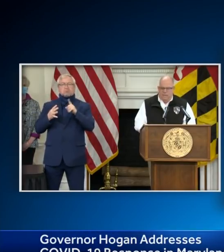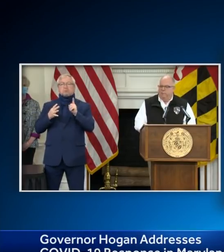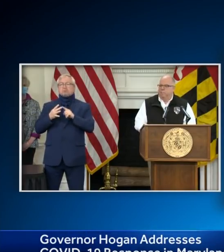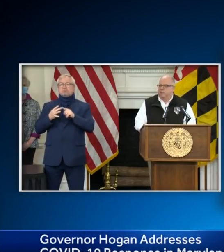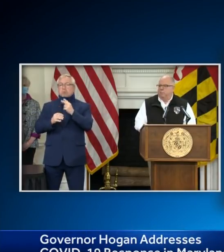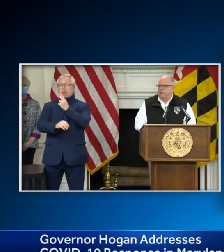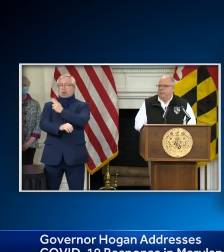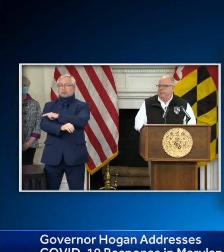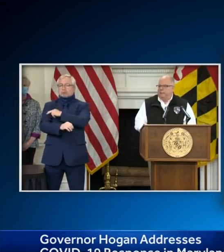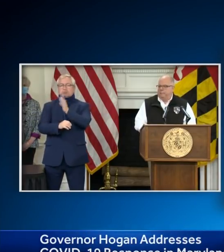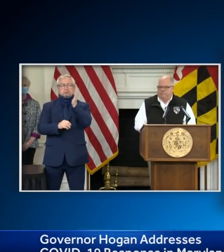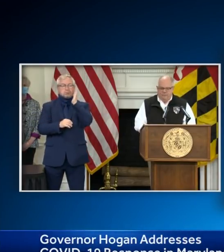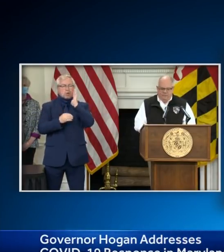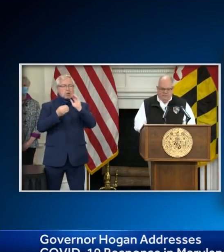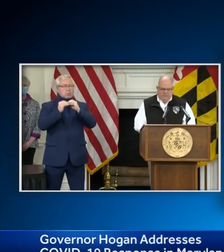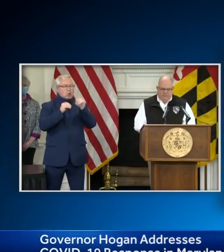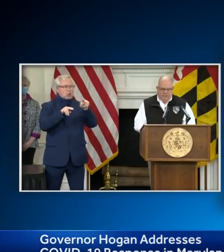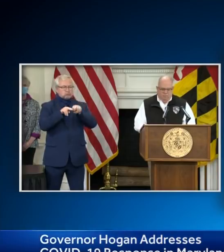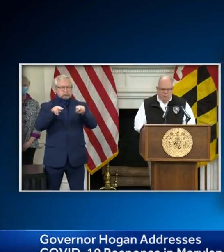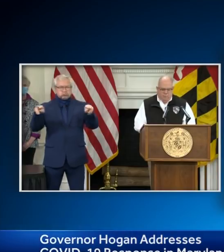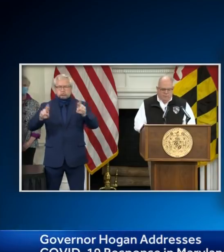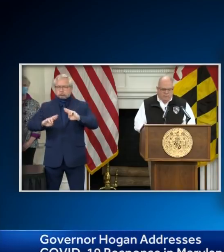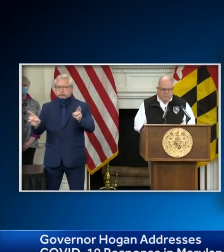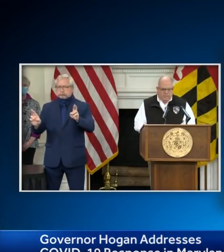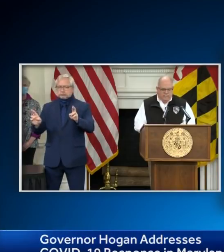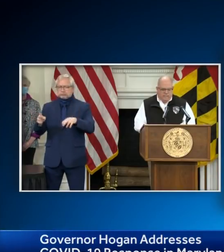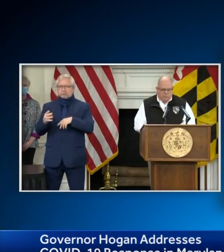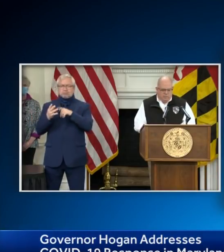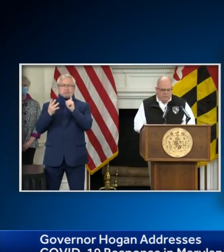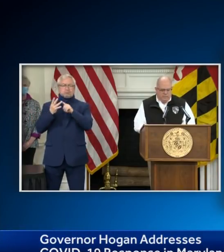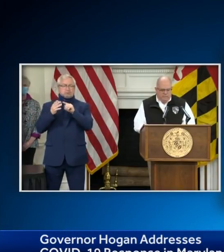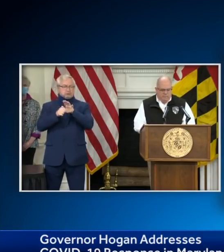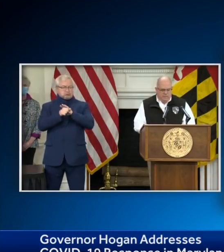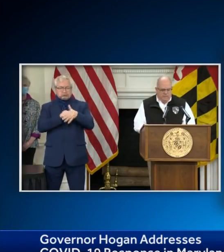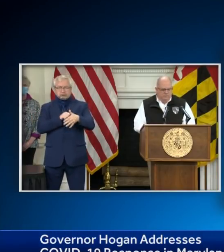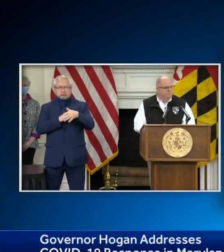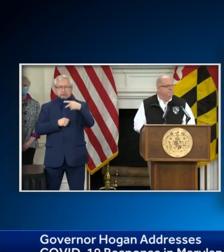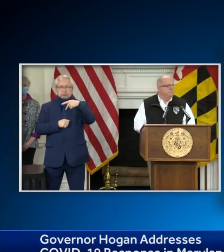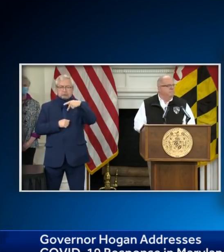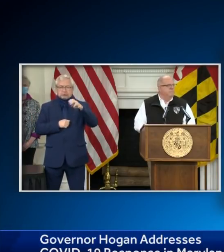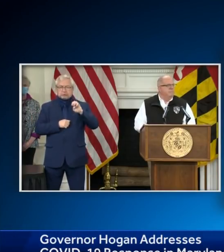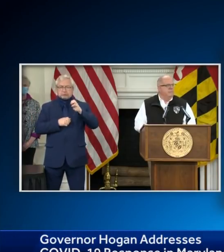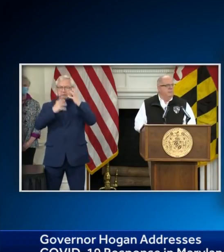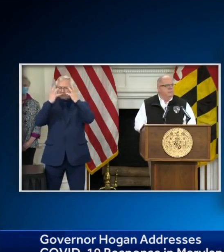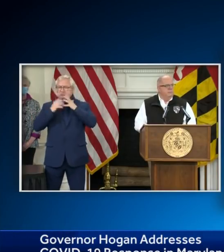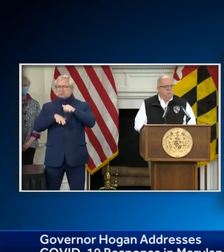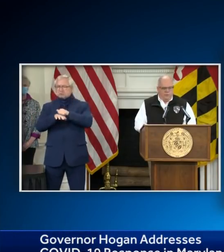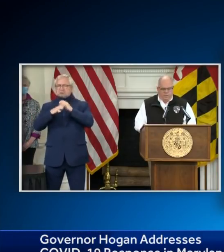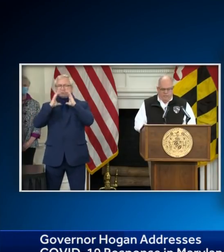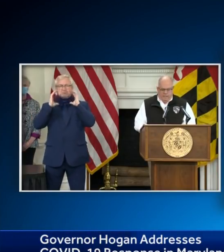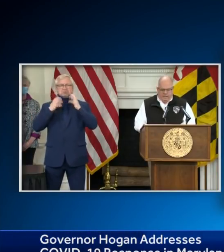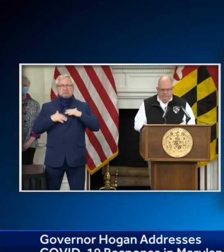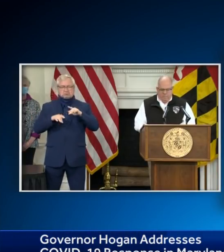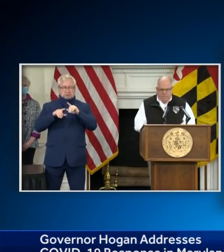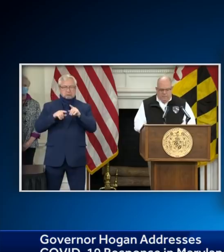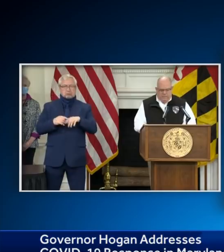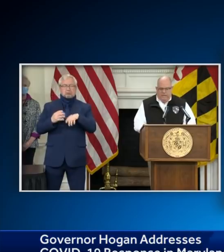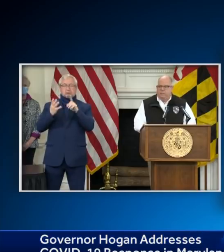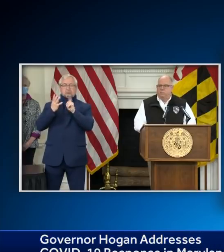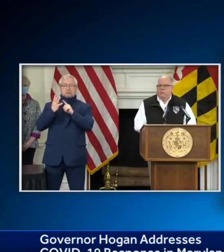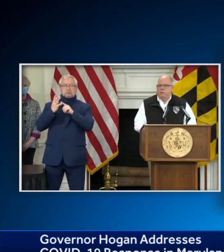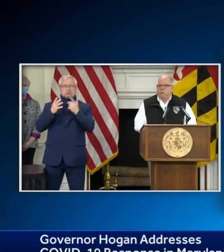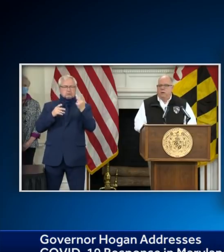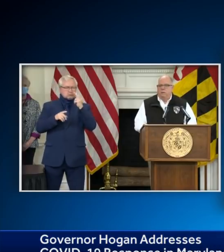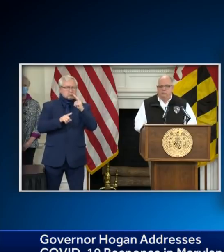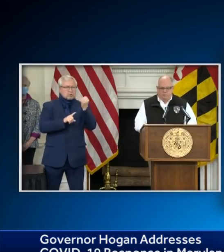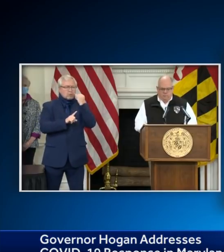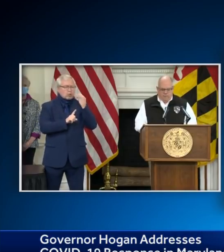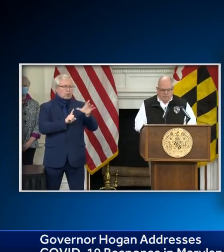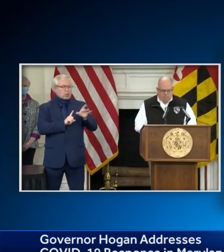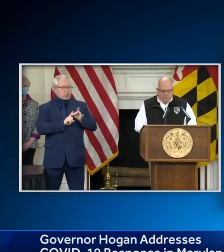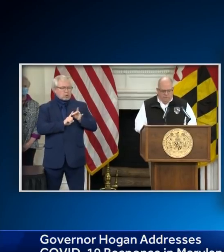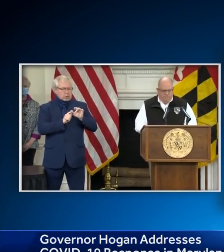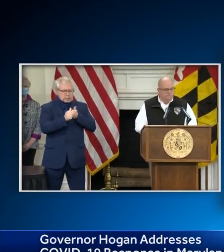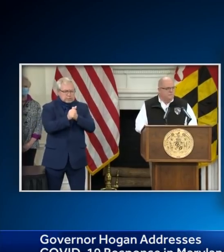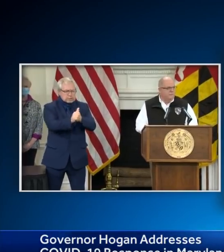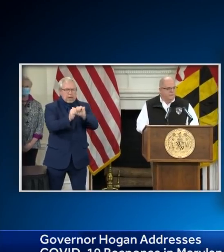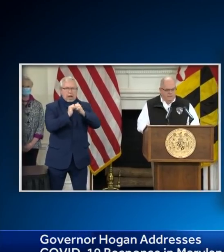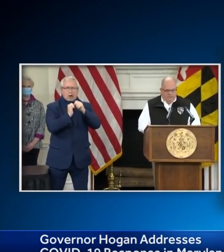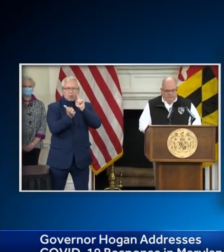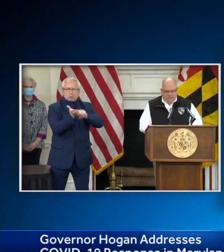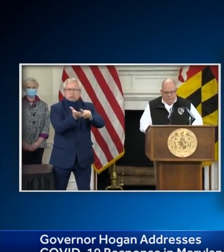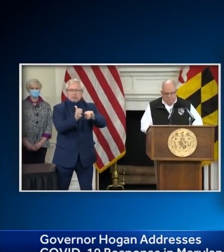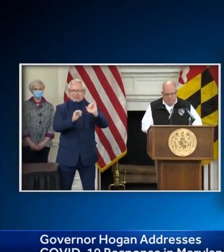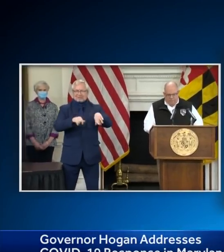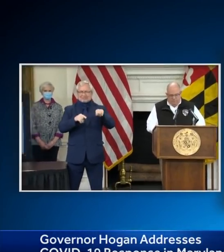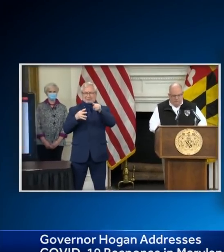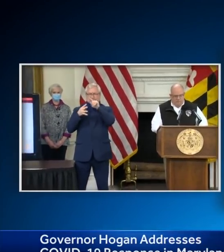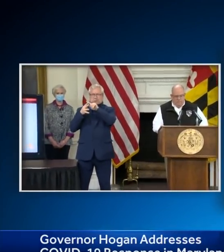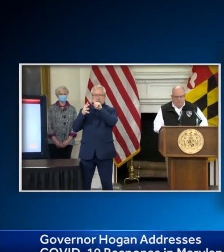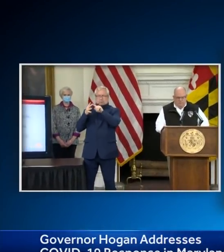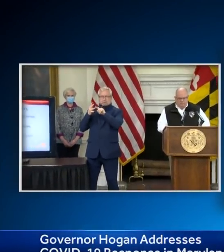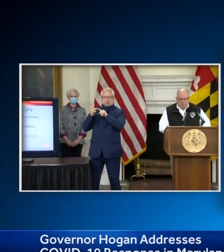EXPANDED TESTING, INCREASED HOSPITAL SURGE CAPACITY, AND SUPPLY OF PPE, AND A ROBUST CONTACT TRACING OPERATION.